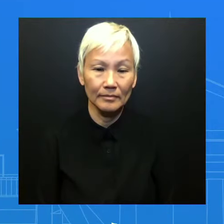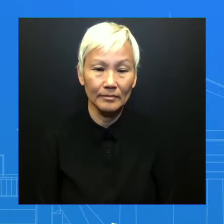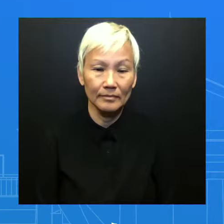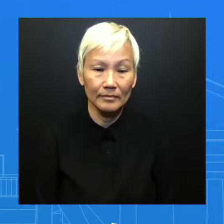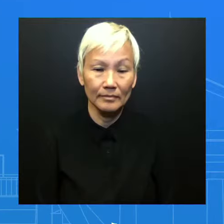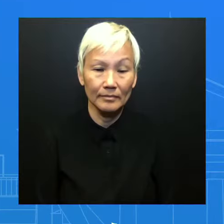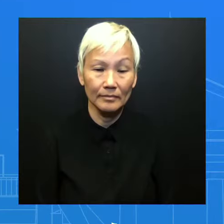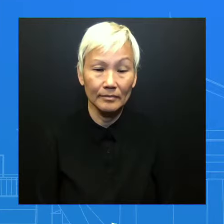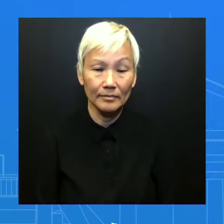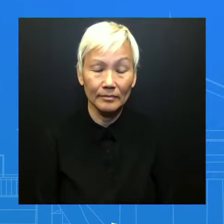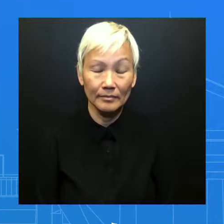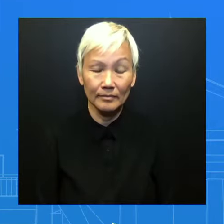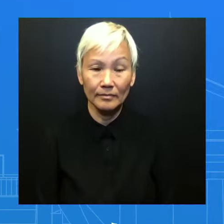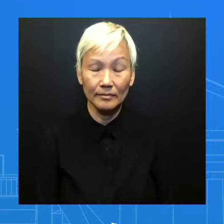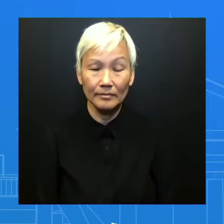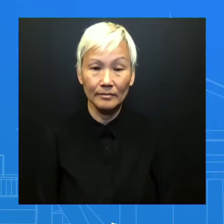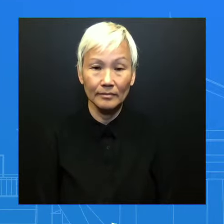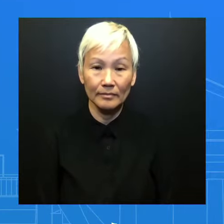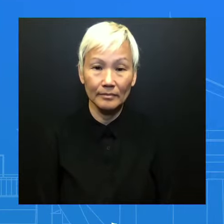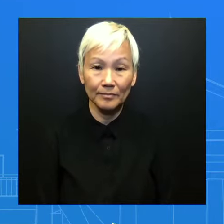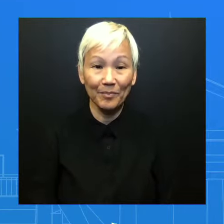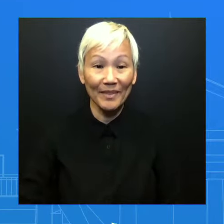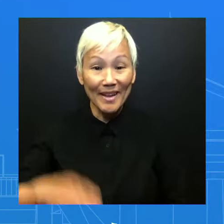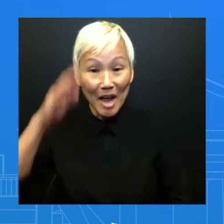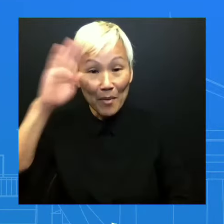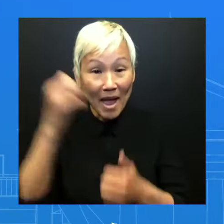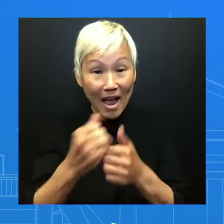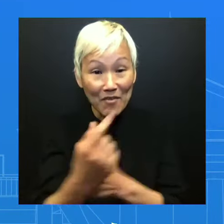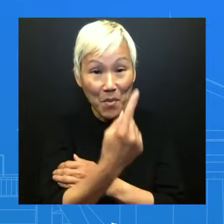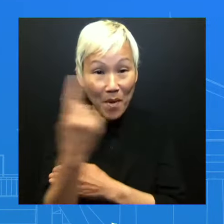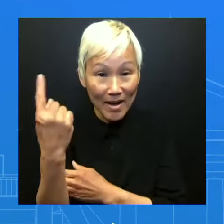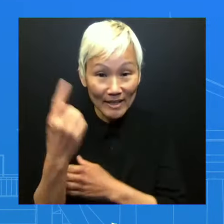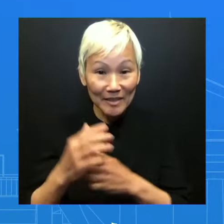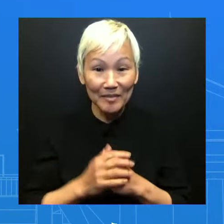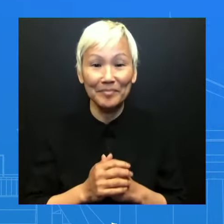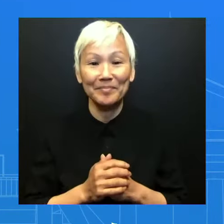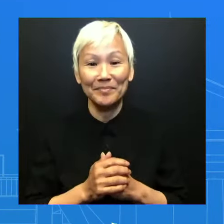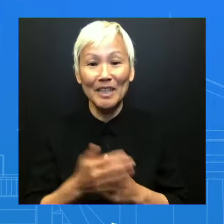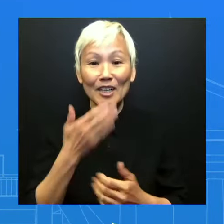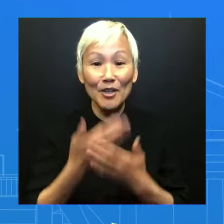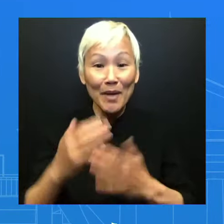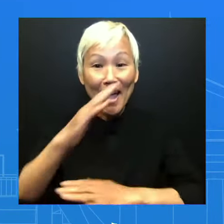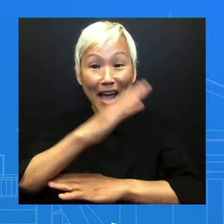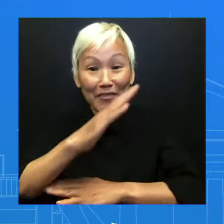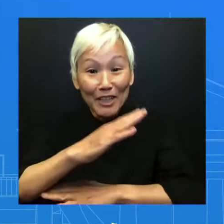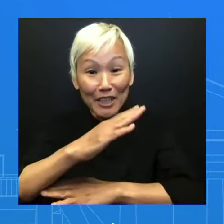Ms. Jean-Pierre: Hi, everybody. The Press: Hi! Ms. Jean-Pierre: Good afternoon. Two things for you at the top.